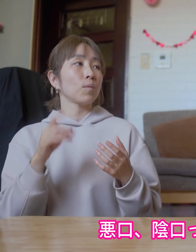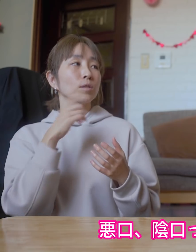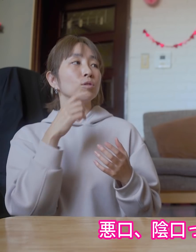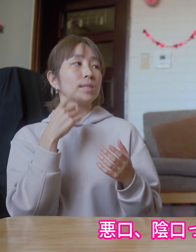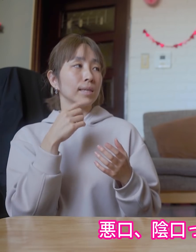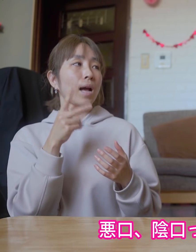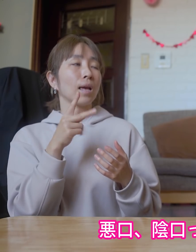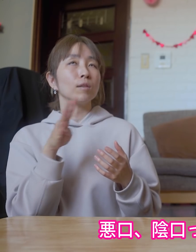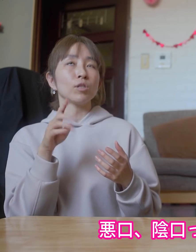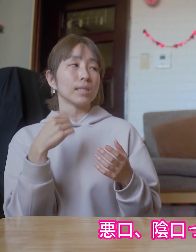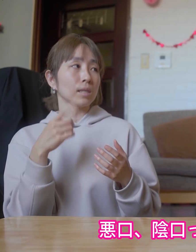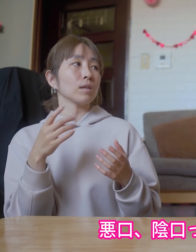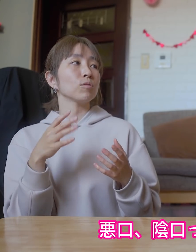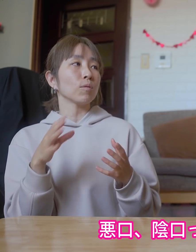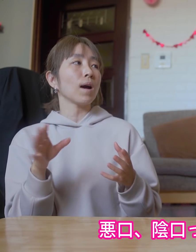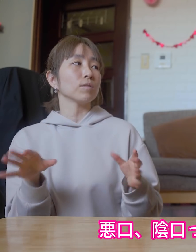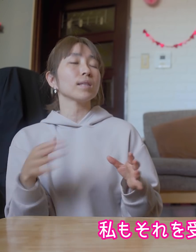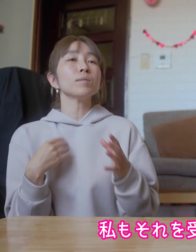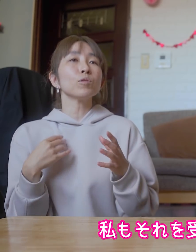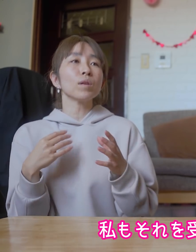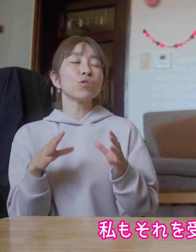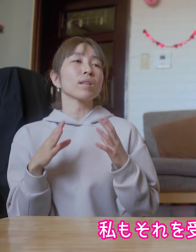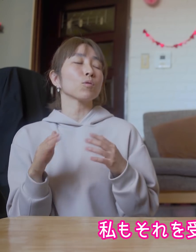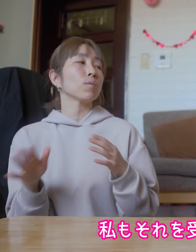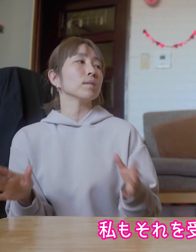and there are bad words and backbiting. (Mom)I've been subjected to that before too.